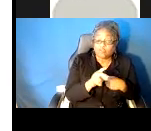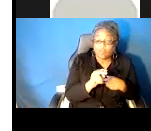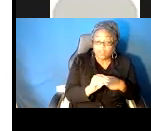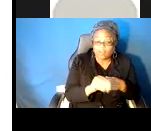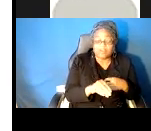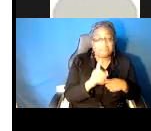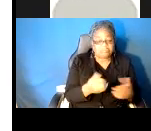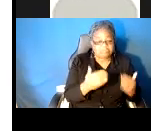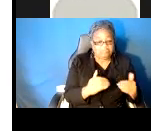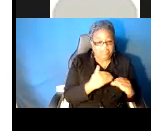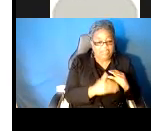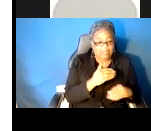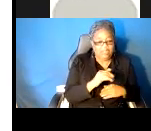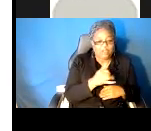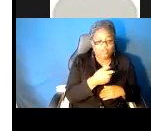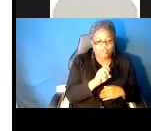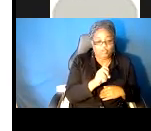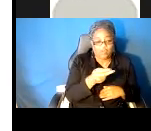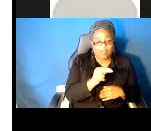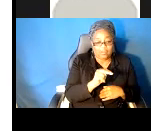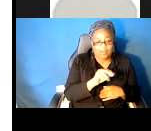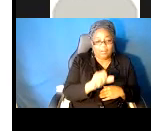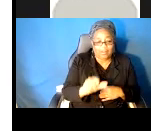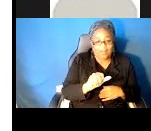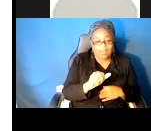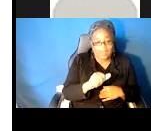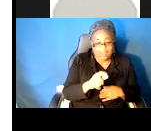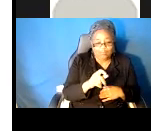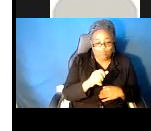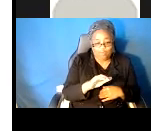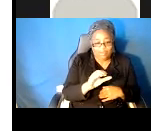and her office number is 651-523-6381.